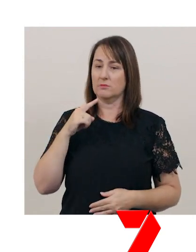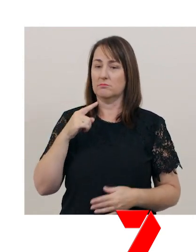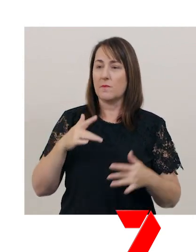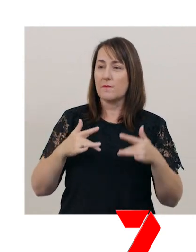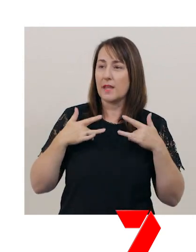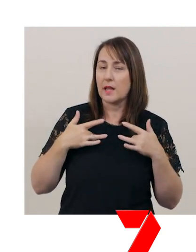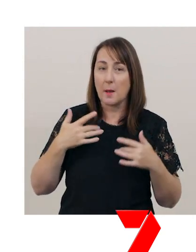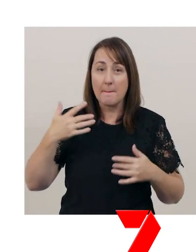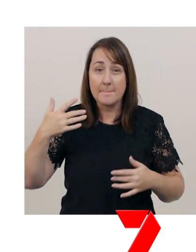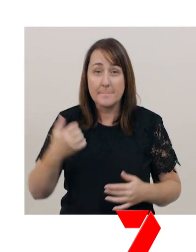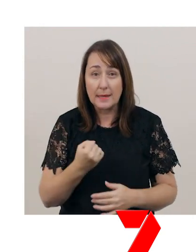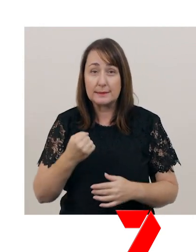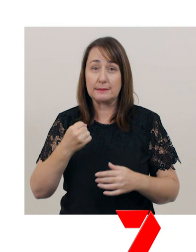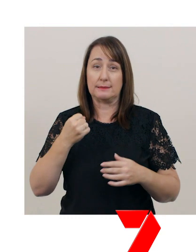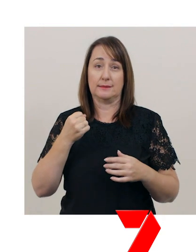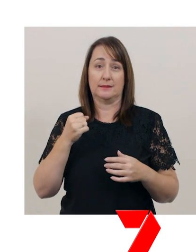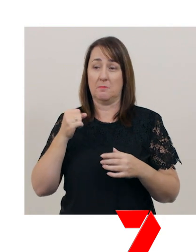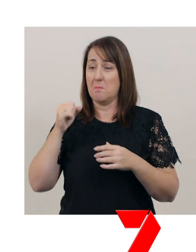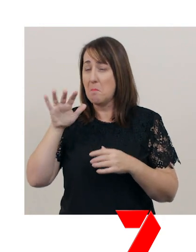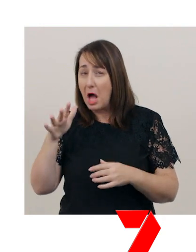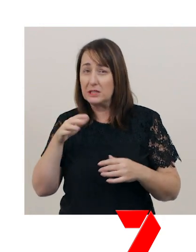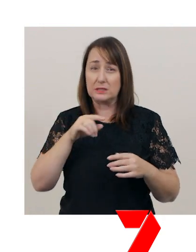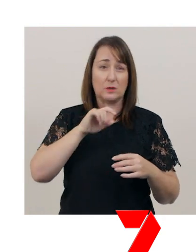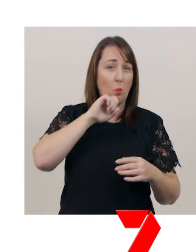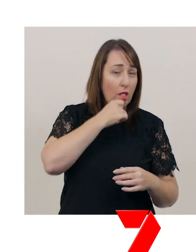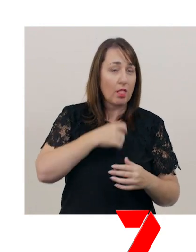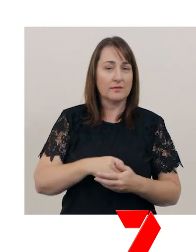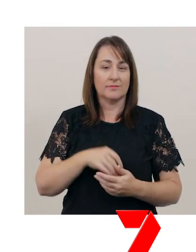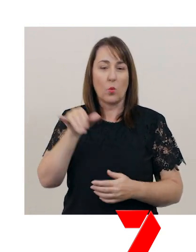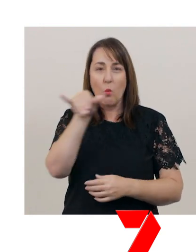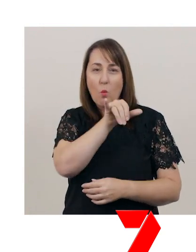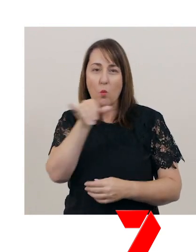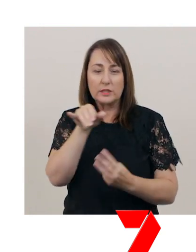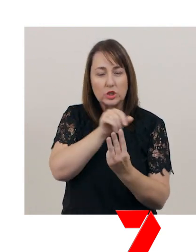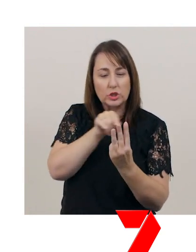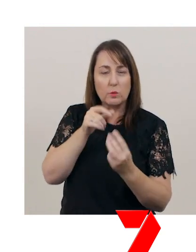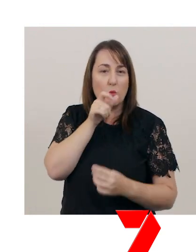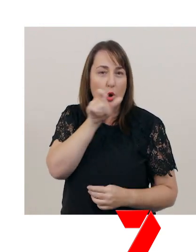is attached to these words. Which word has the strongest degree of obligation?